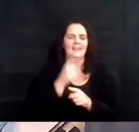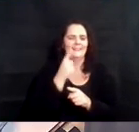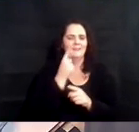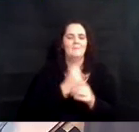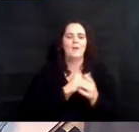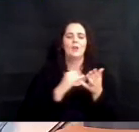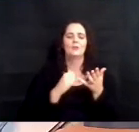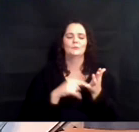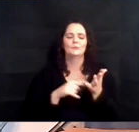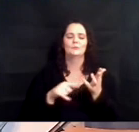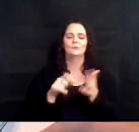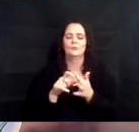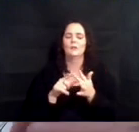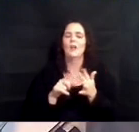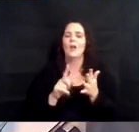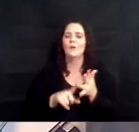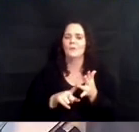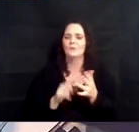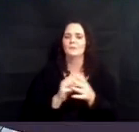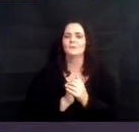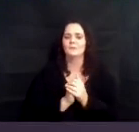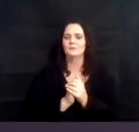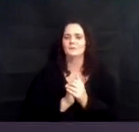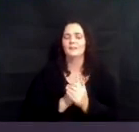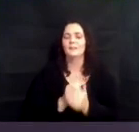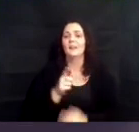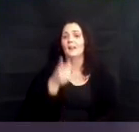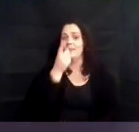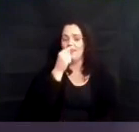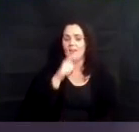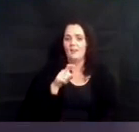drawings that I've made, and again I could click and hold it, that'll open up